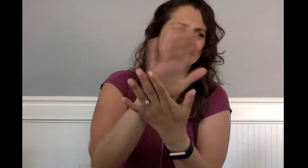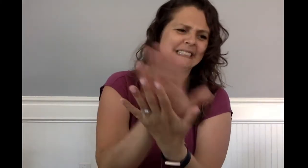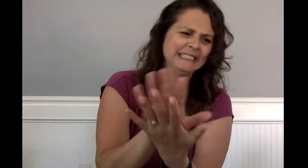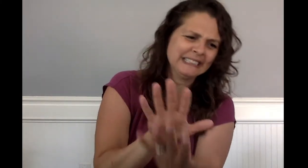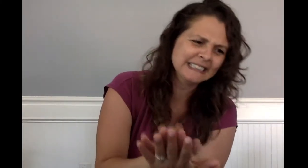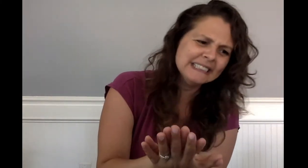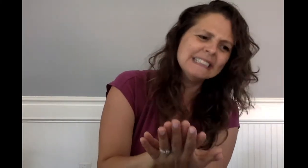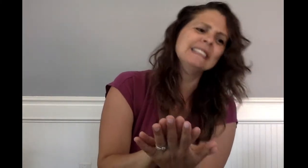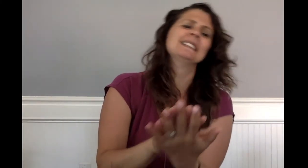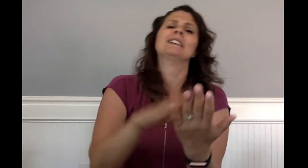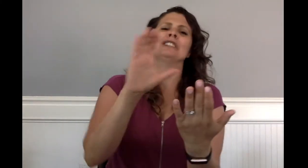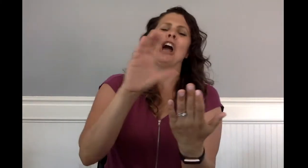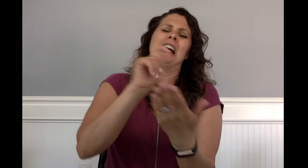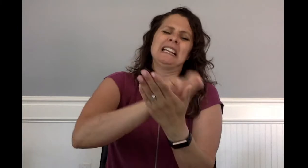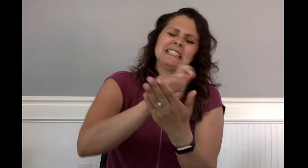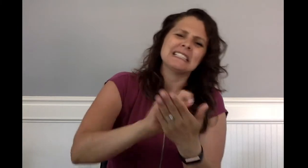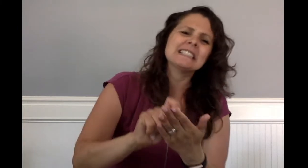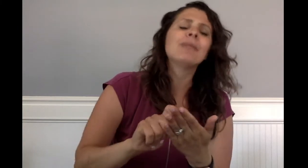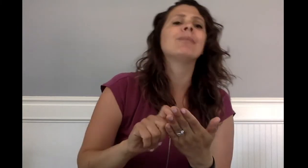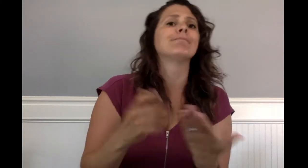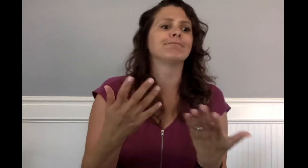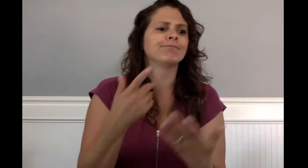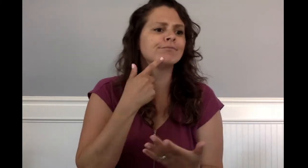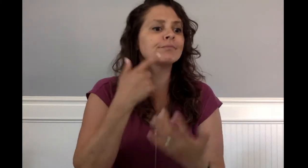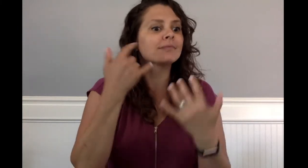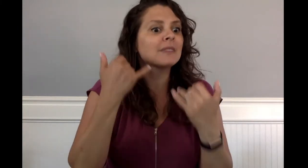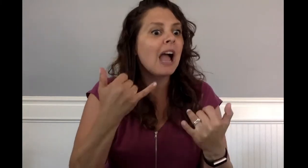Charlie held them down as he wrote with his new pen: